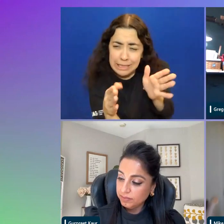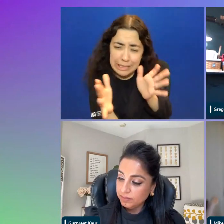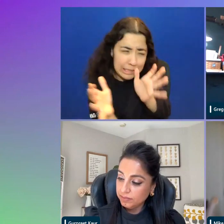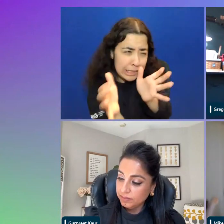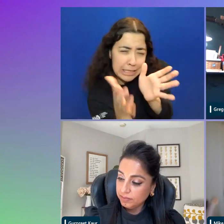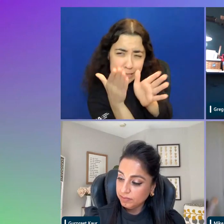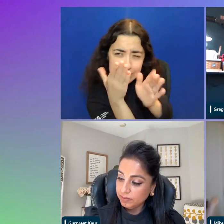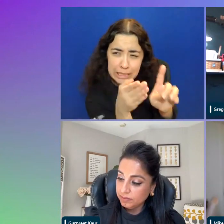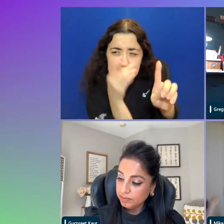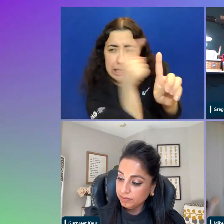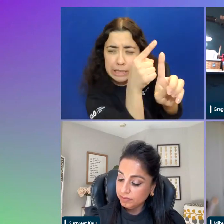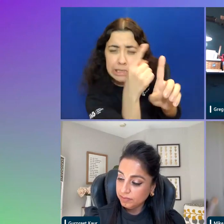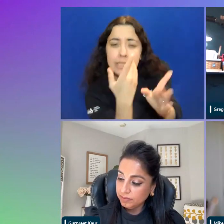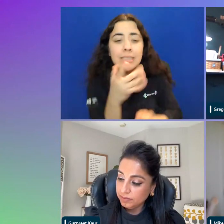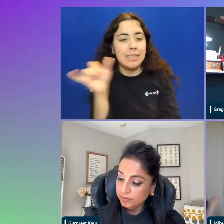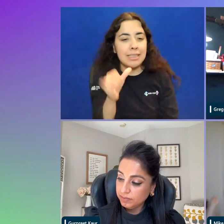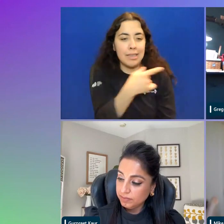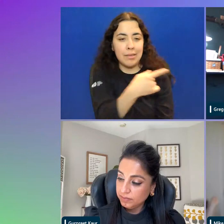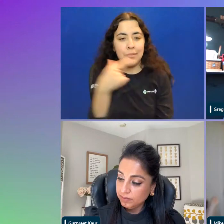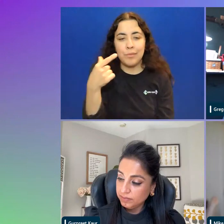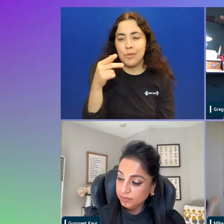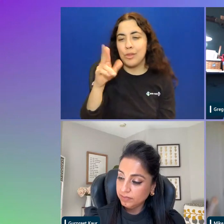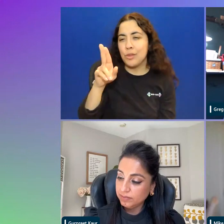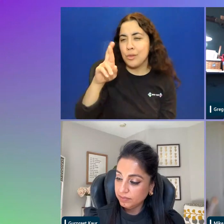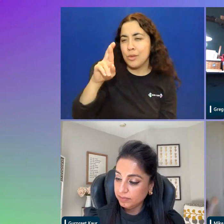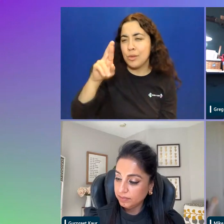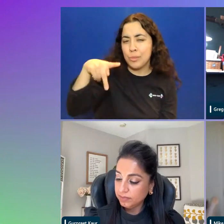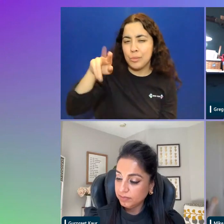Gurpreet was saying, um, you have to sort of effectively